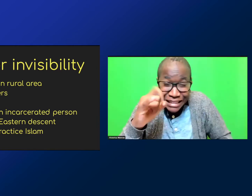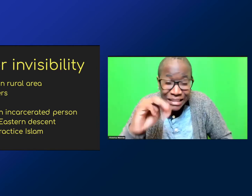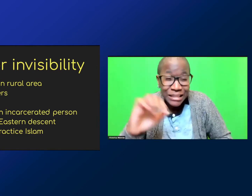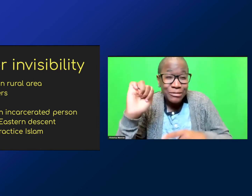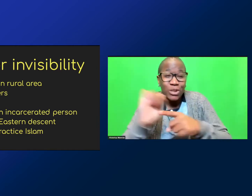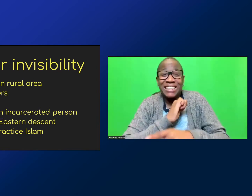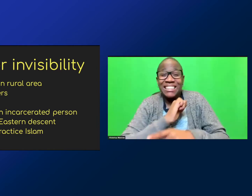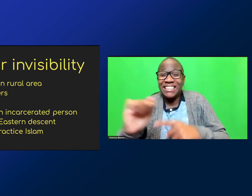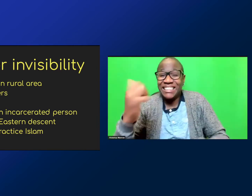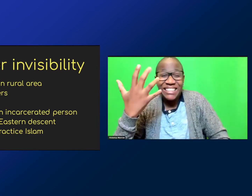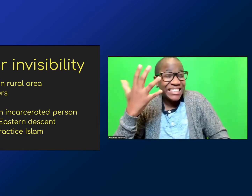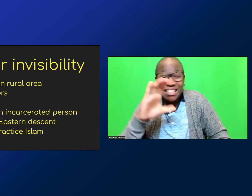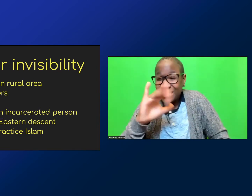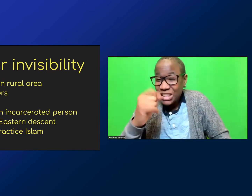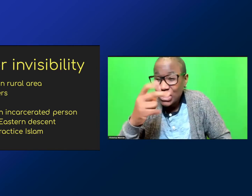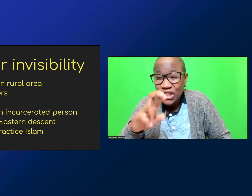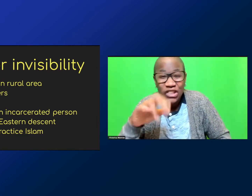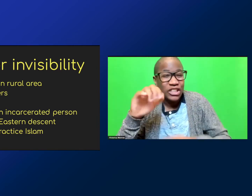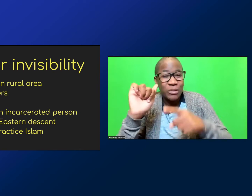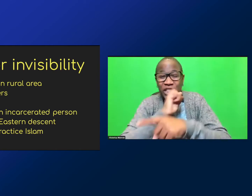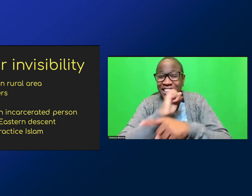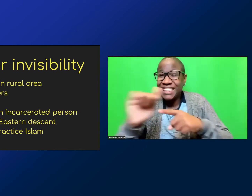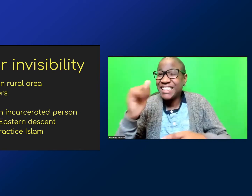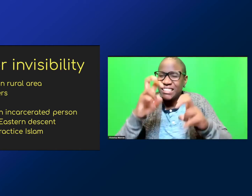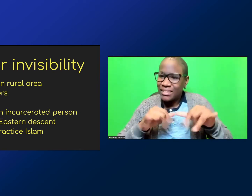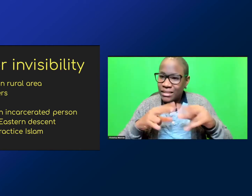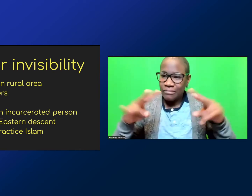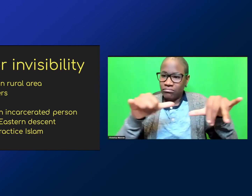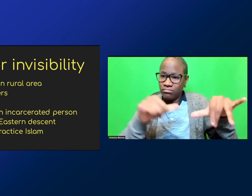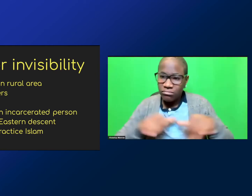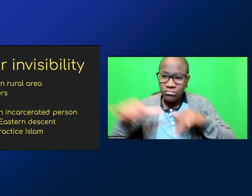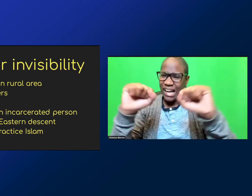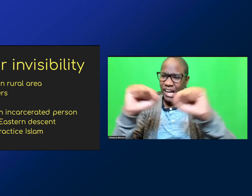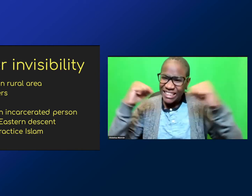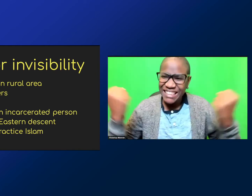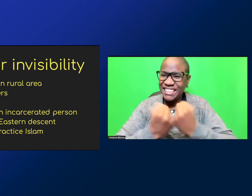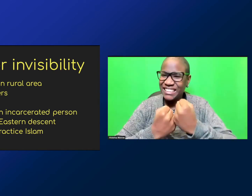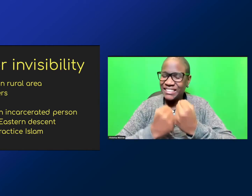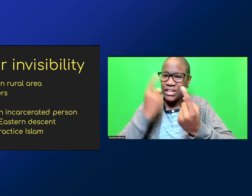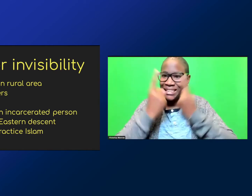i love the series the berenstein berenstain bears but it practices racism sexism and a lot